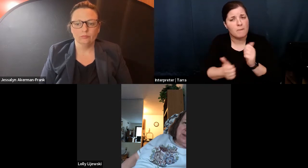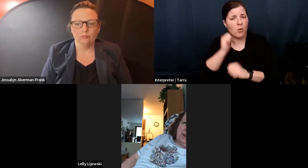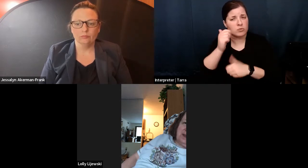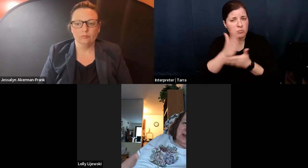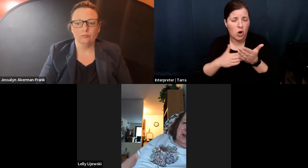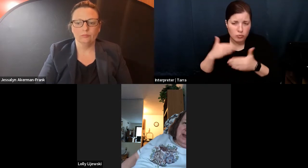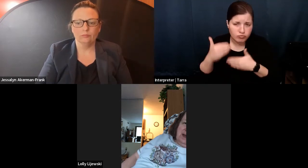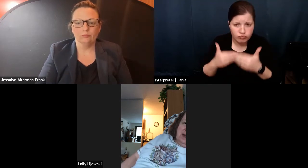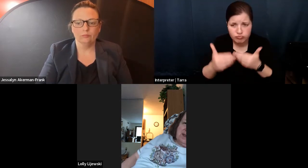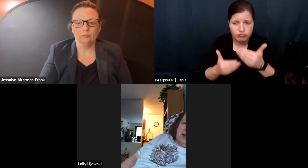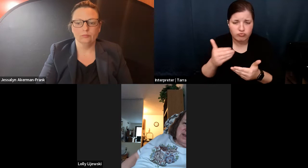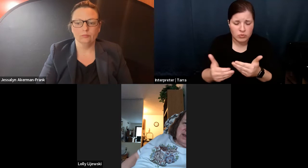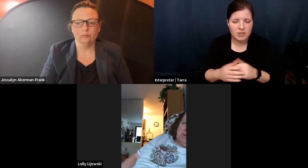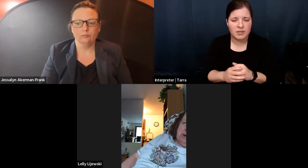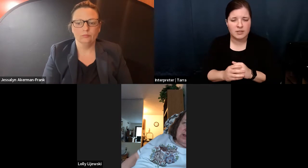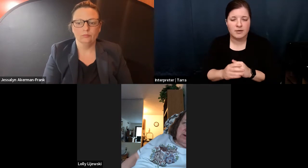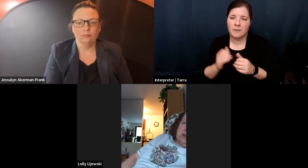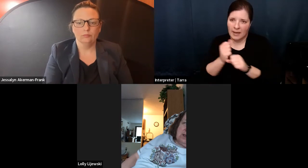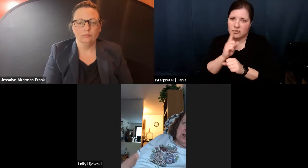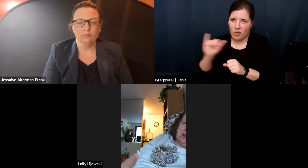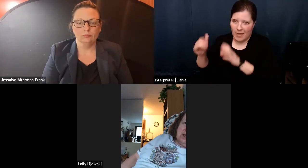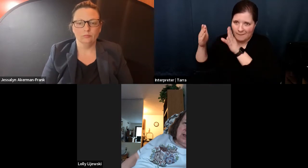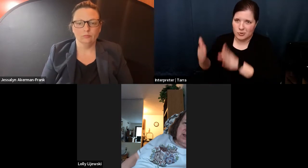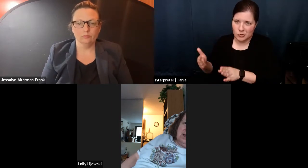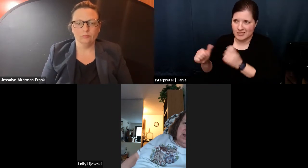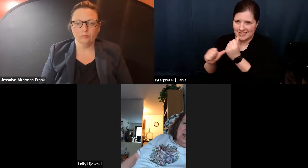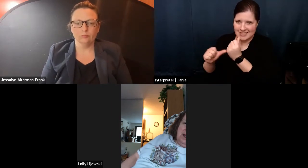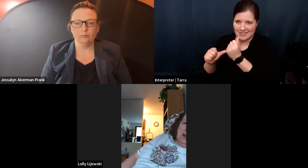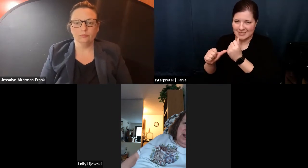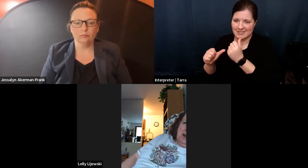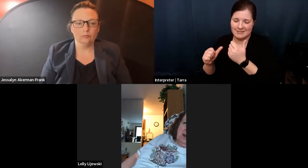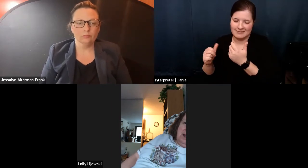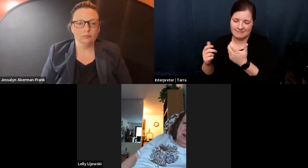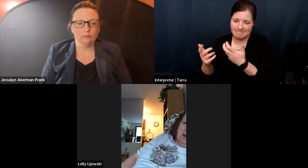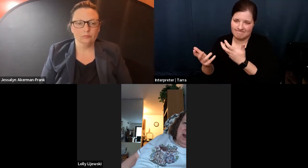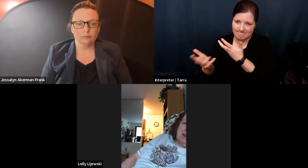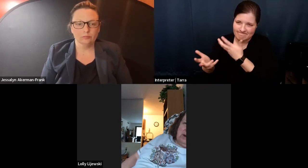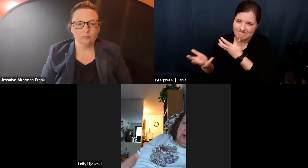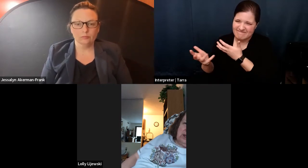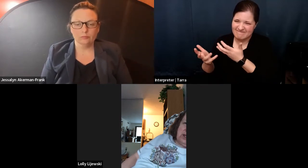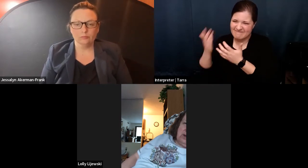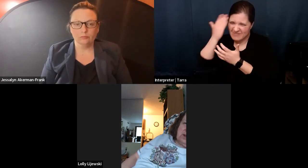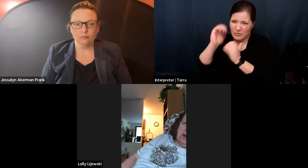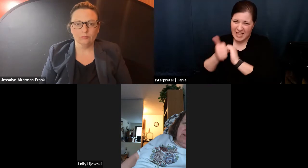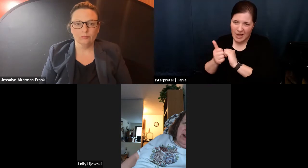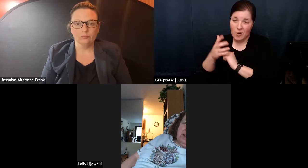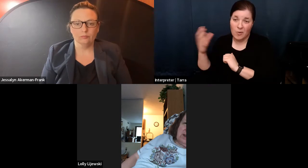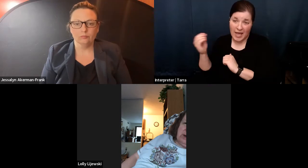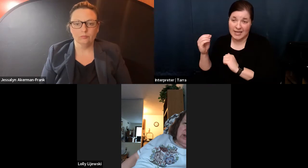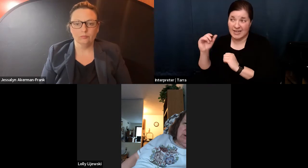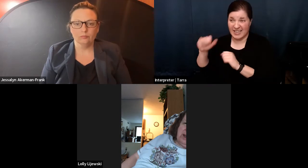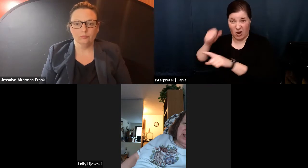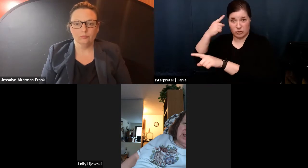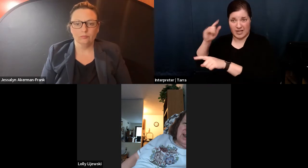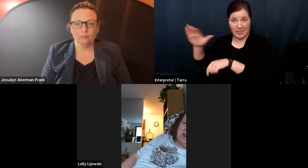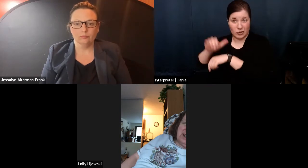to Target, and they do offer shopping assistants, I'll usually work with the staff that's assigned to do that.